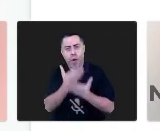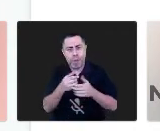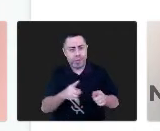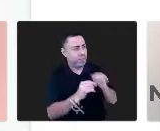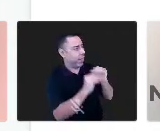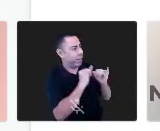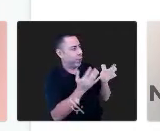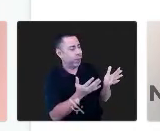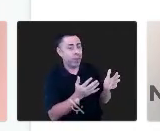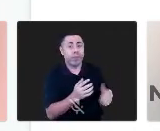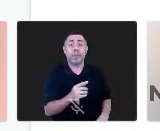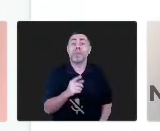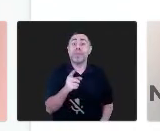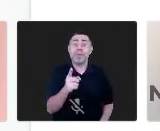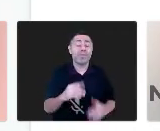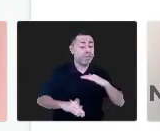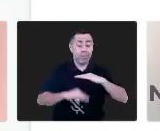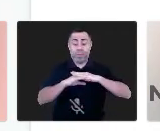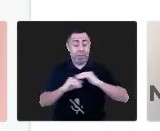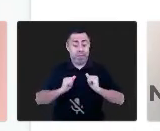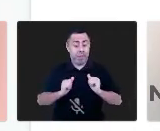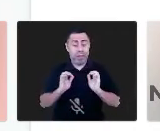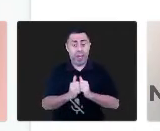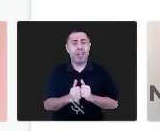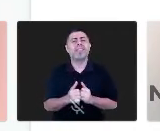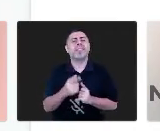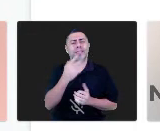watch things that make you feel positive funny shows avoid doom scrolling twitter but you know